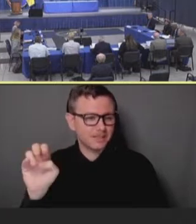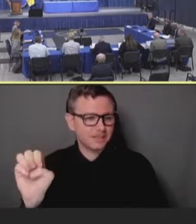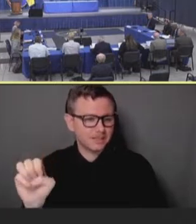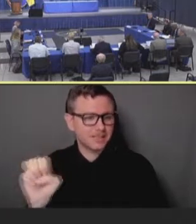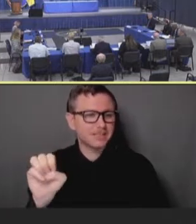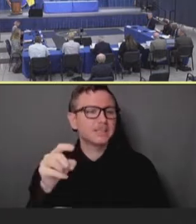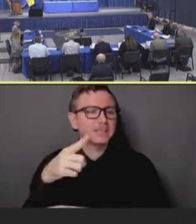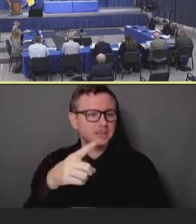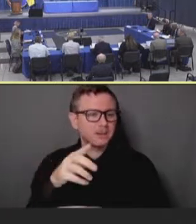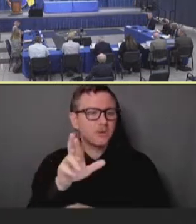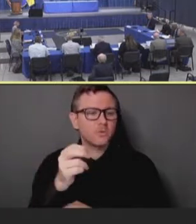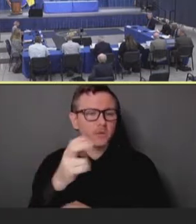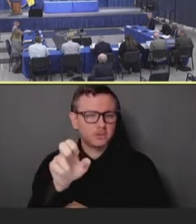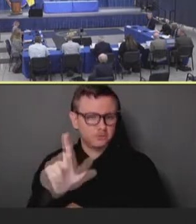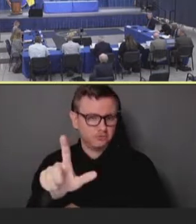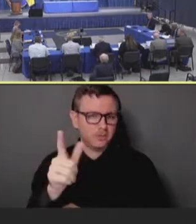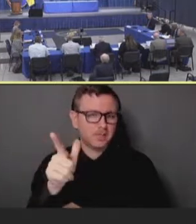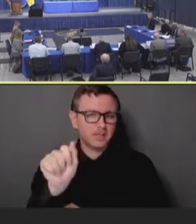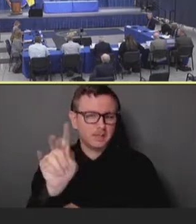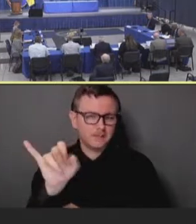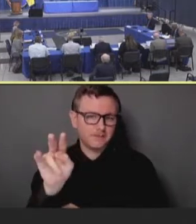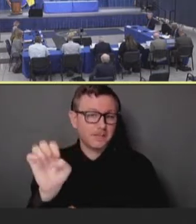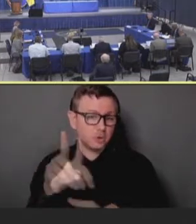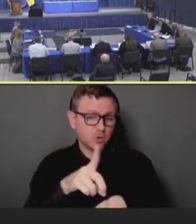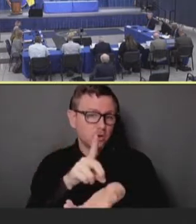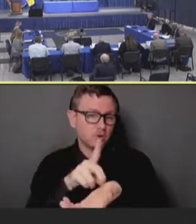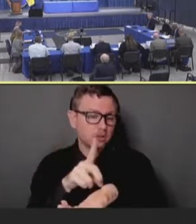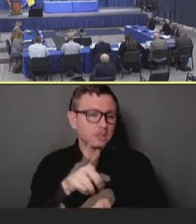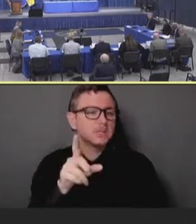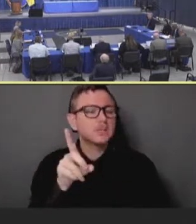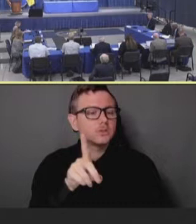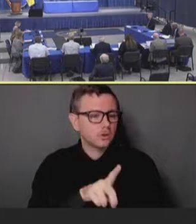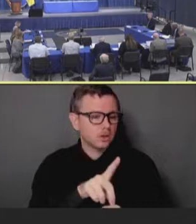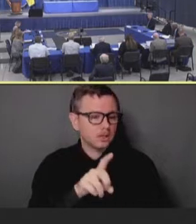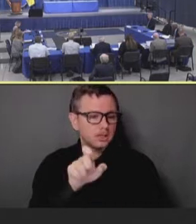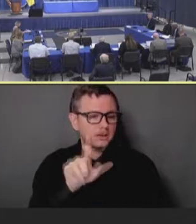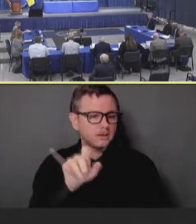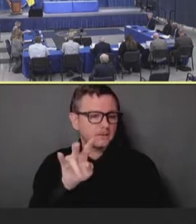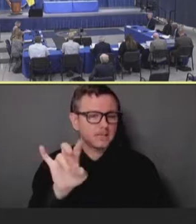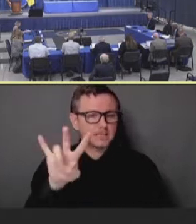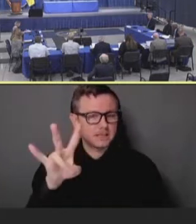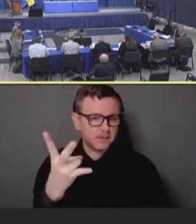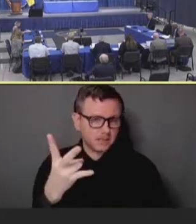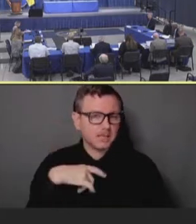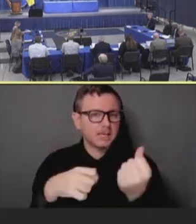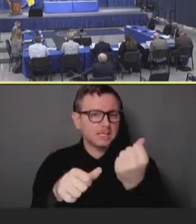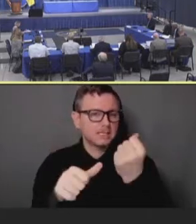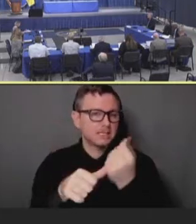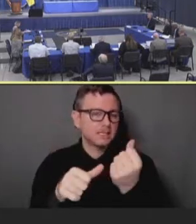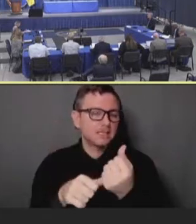For those of you who do not know her, Dr. Levine serves as the 17th Assistant Secretary for Health.